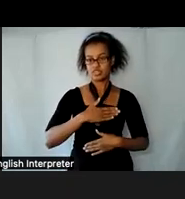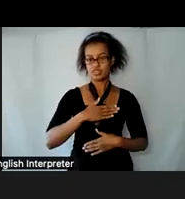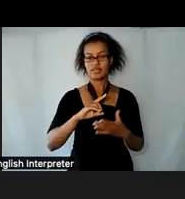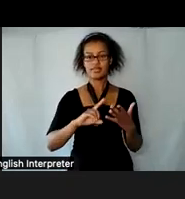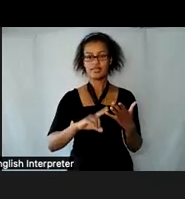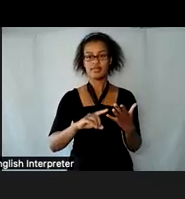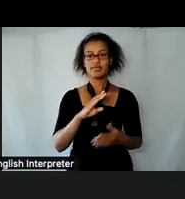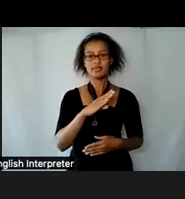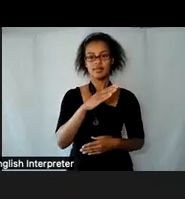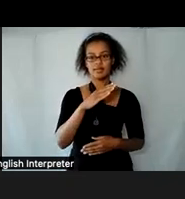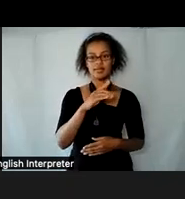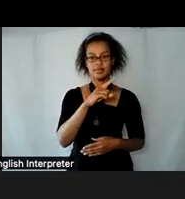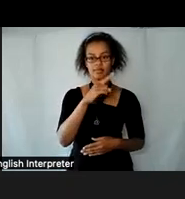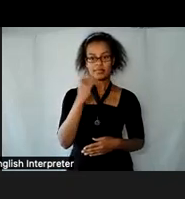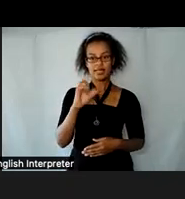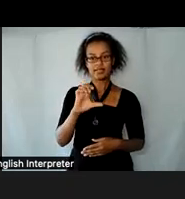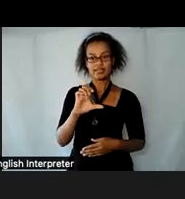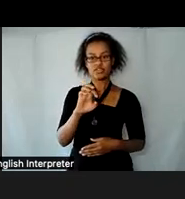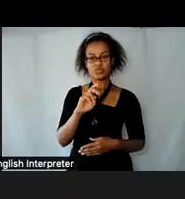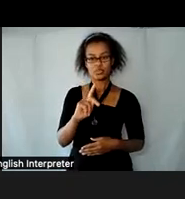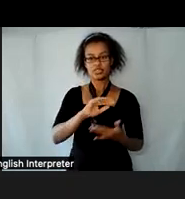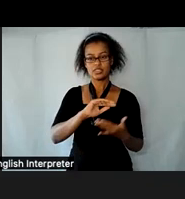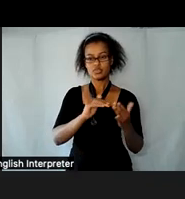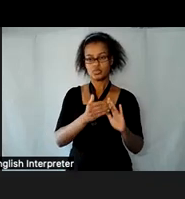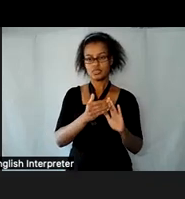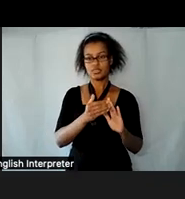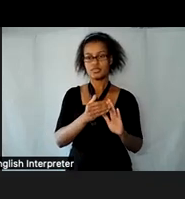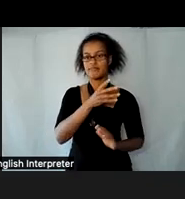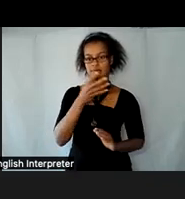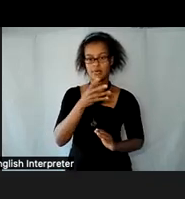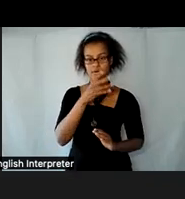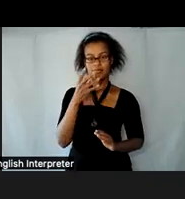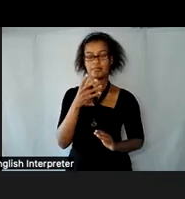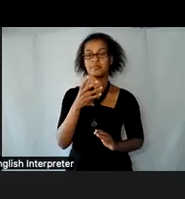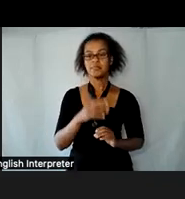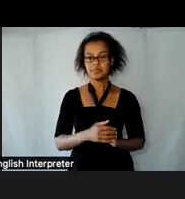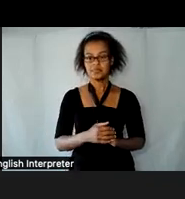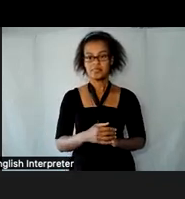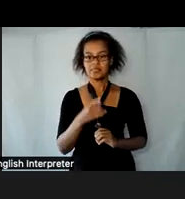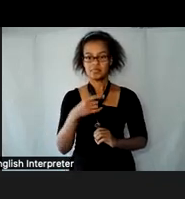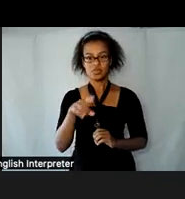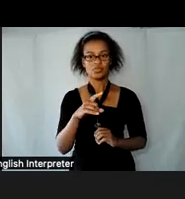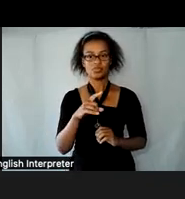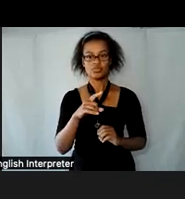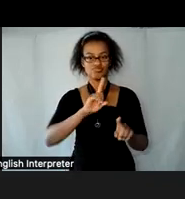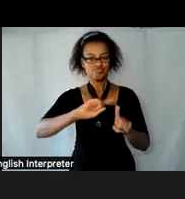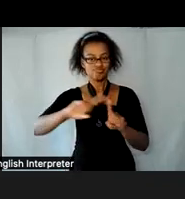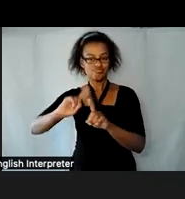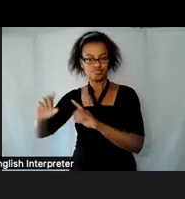And representatives of all these wonderful partners are here with me today to talk to